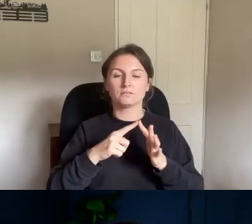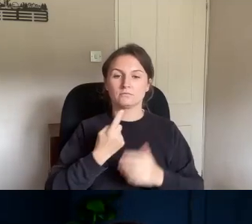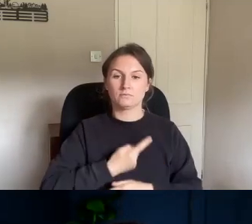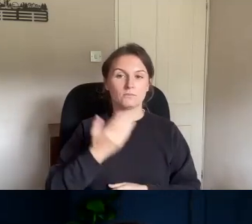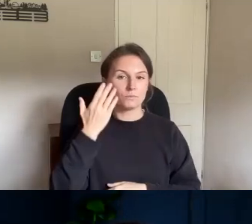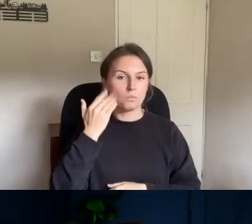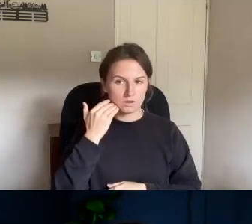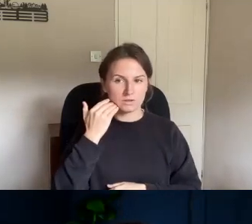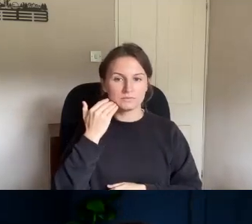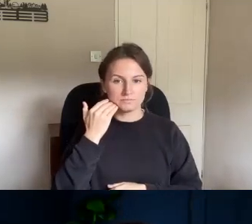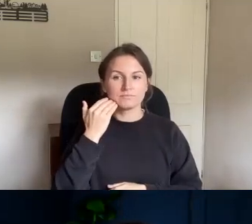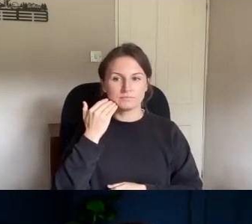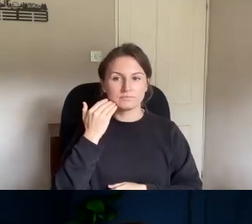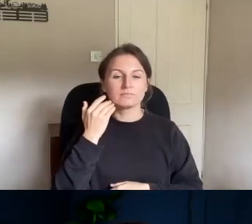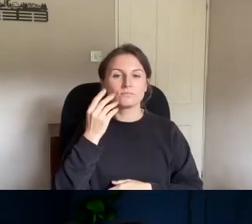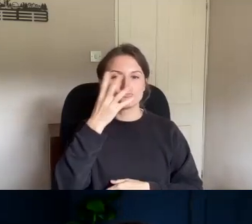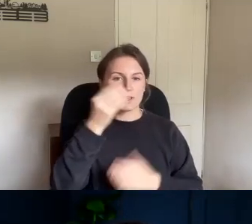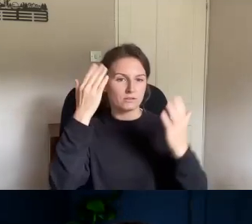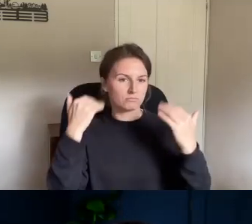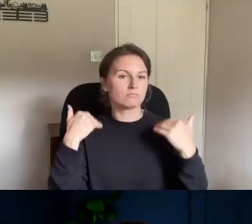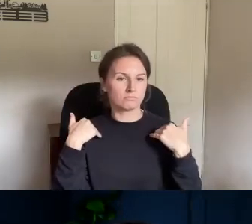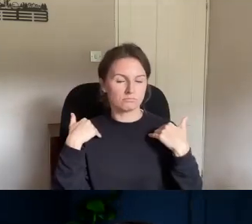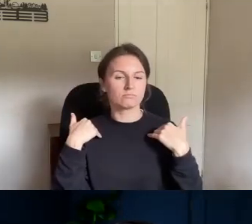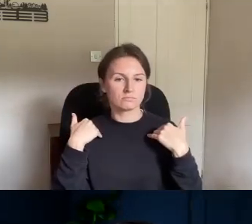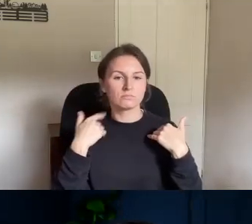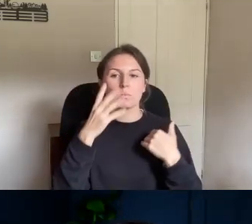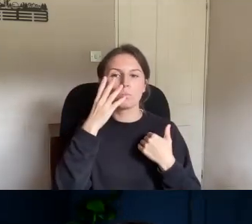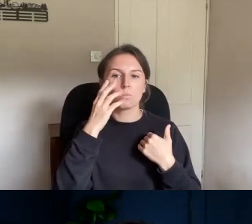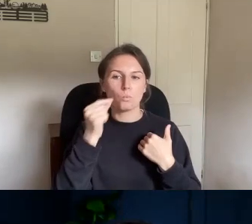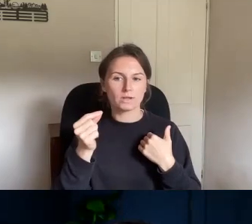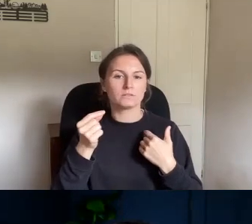with medium-length brown hair, wearing a white jumper and headset,